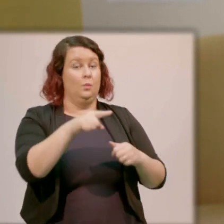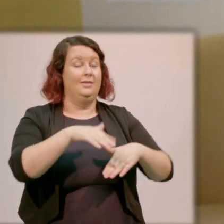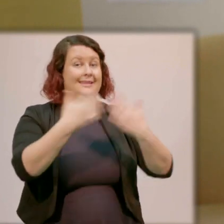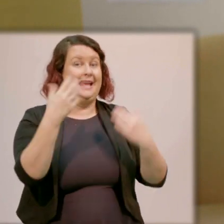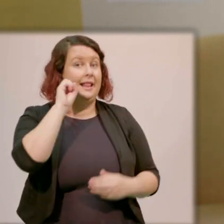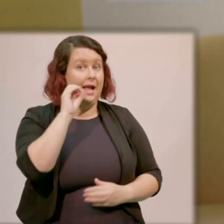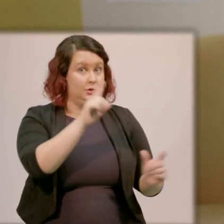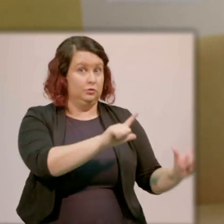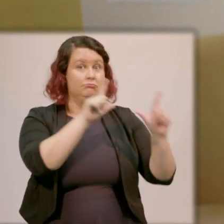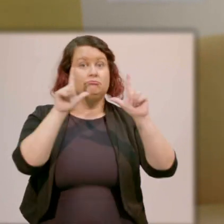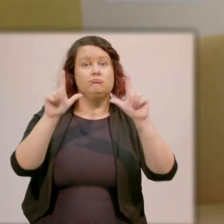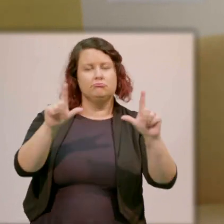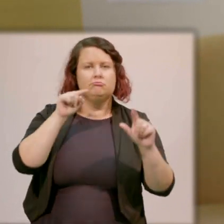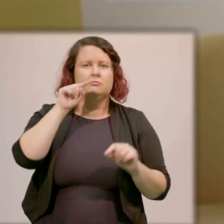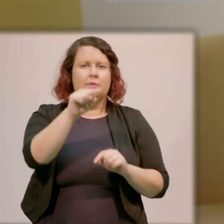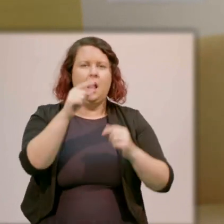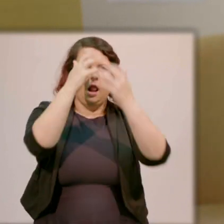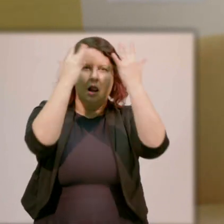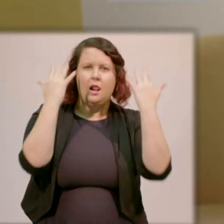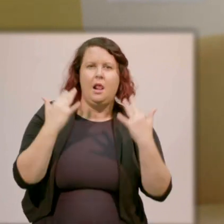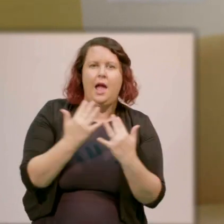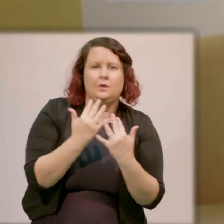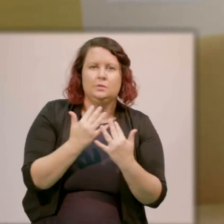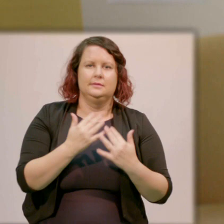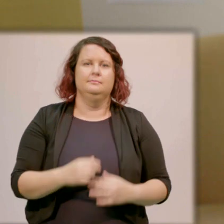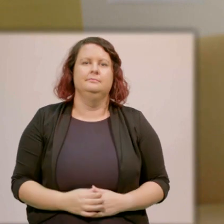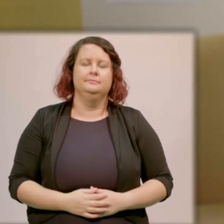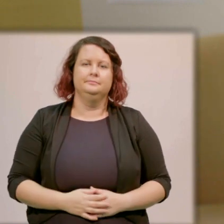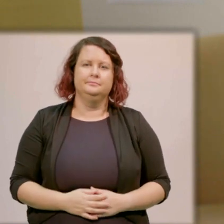We'll begin by looking at our daily cartoon, 'Lionel's Transfer'.